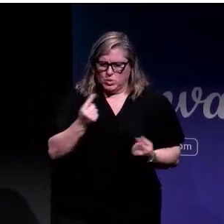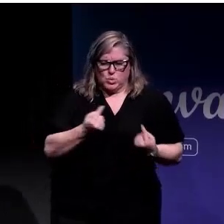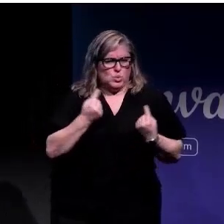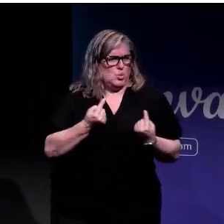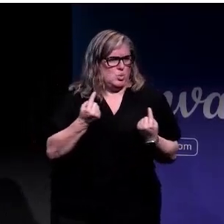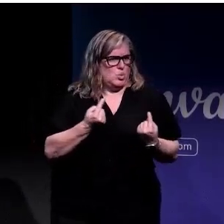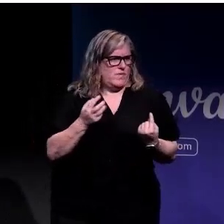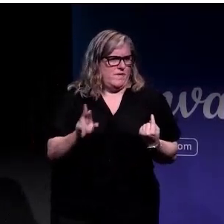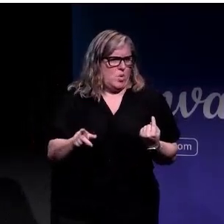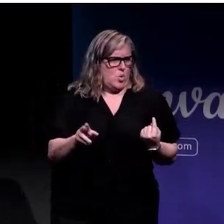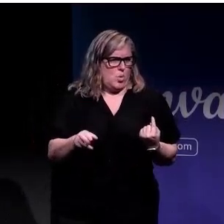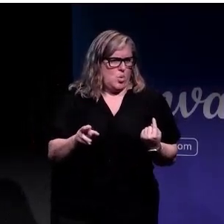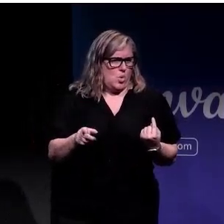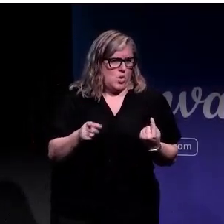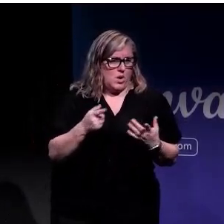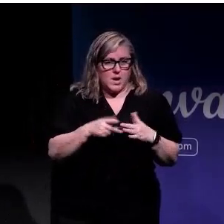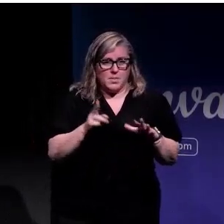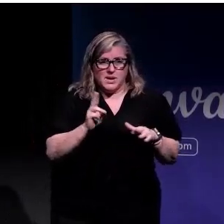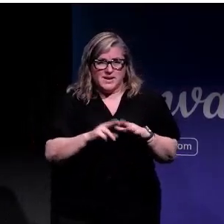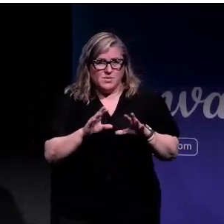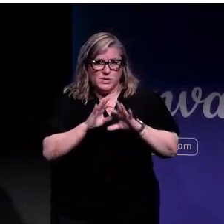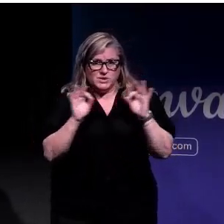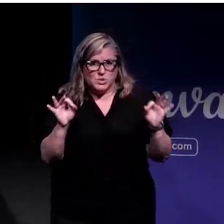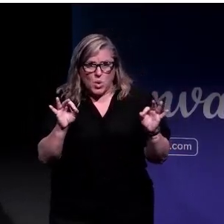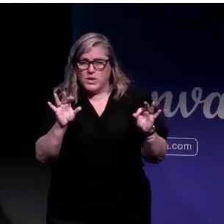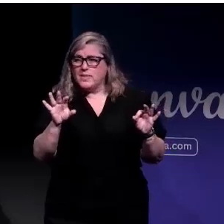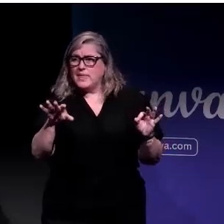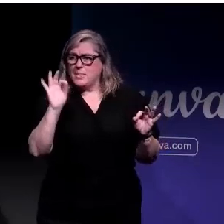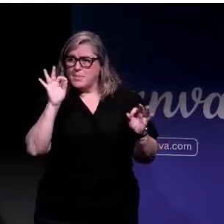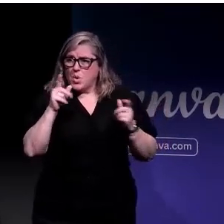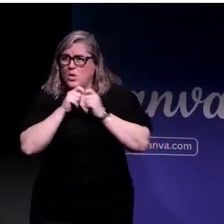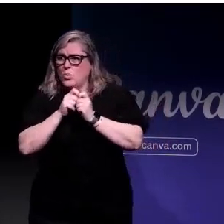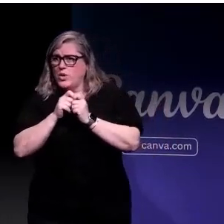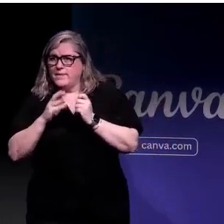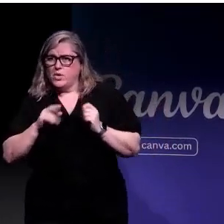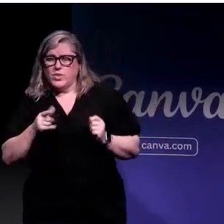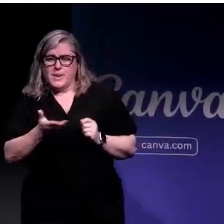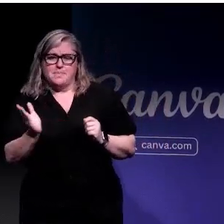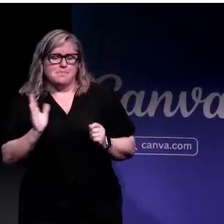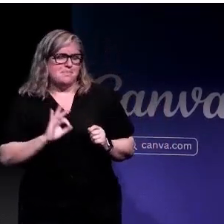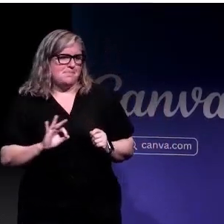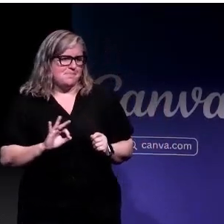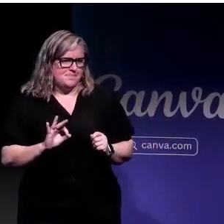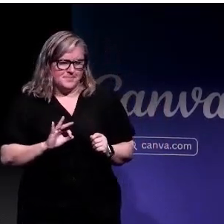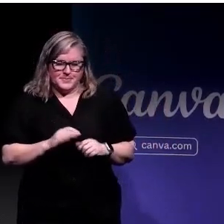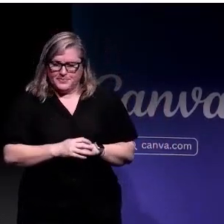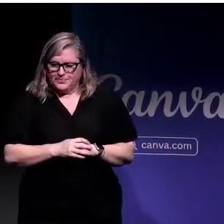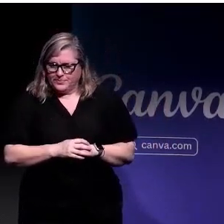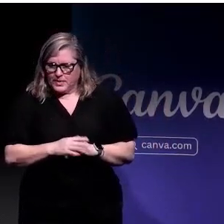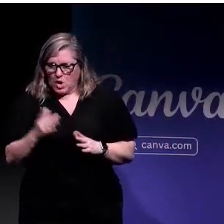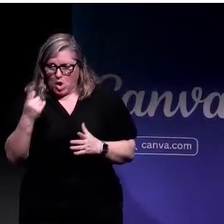probably not going to make the choices that are actually valuable to them. And that is only possible through connection.